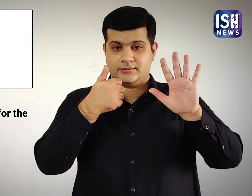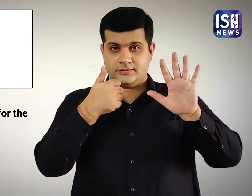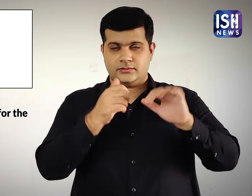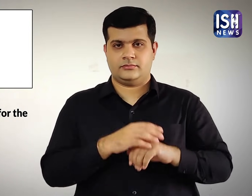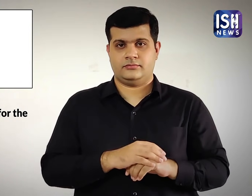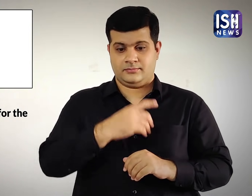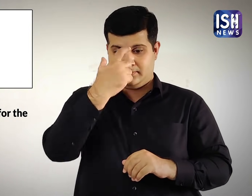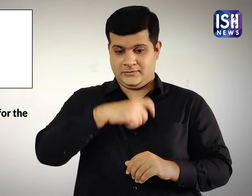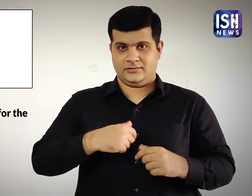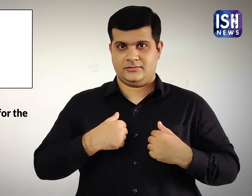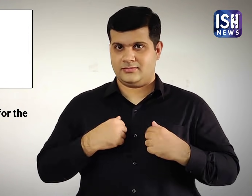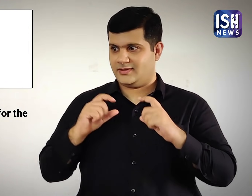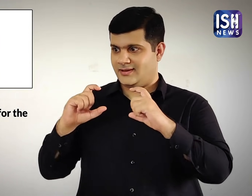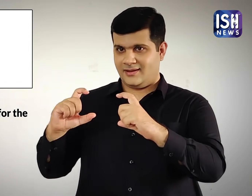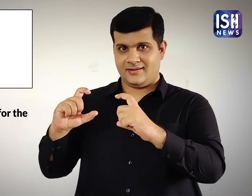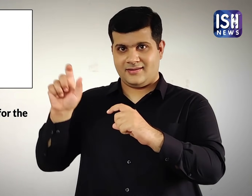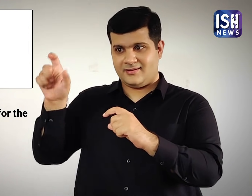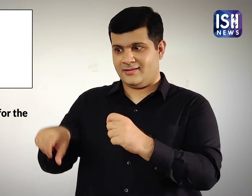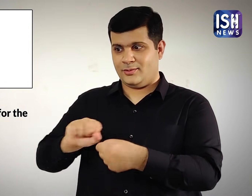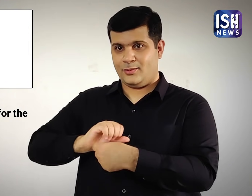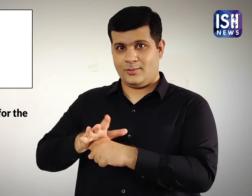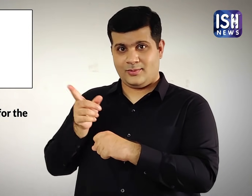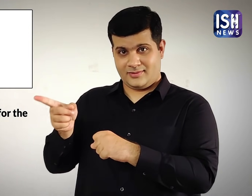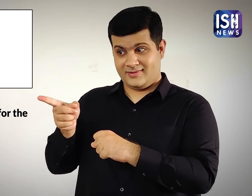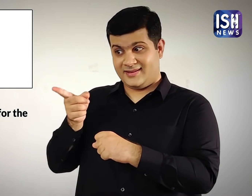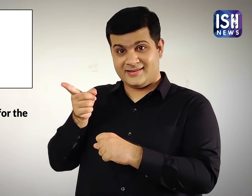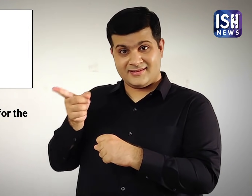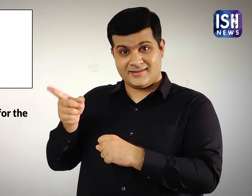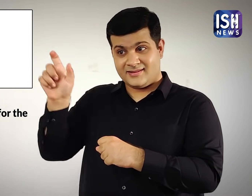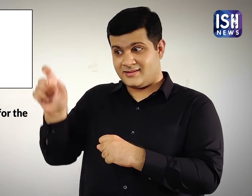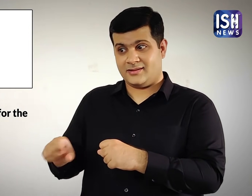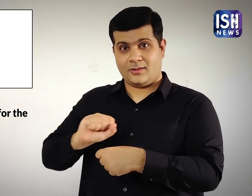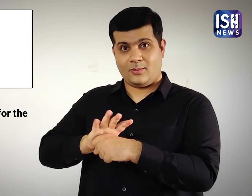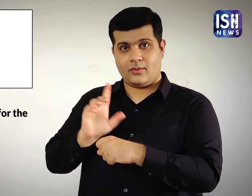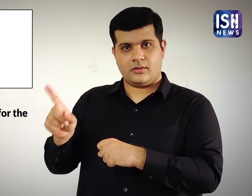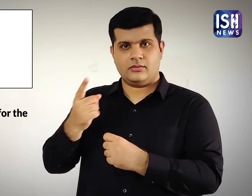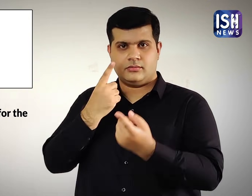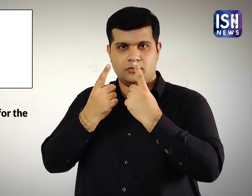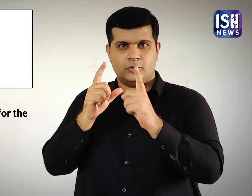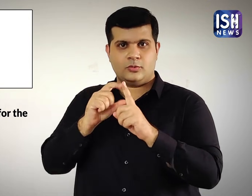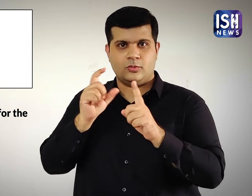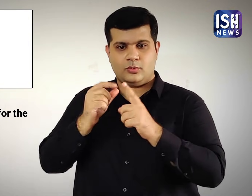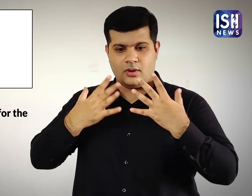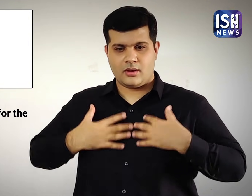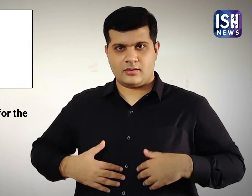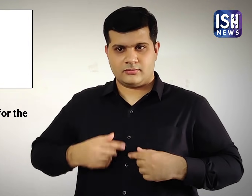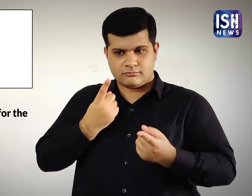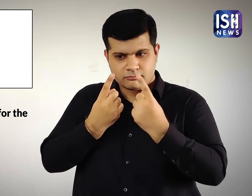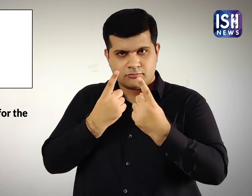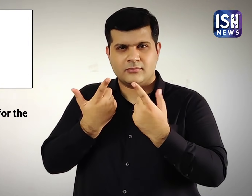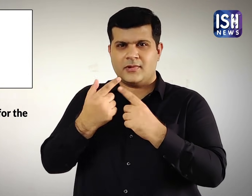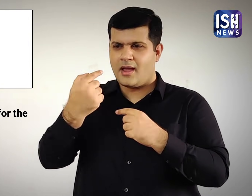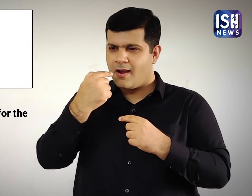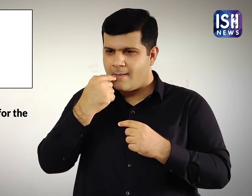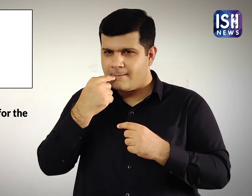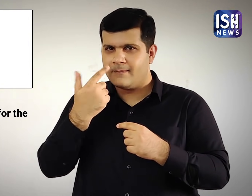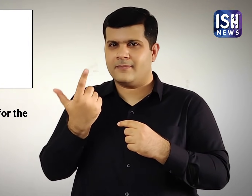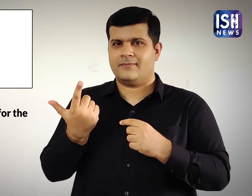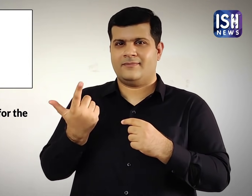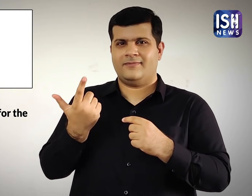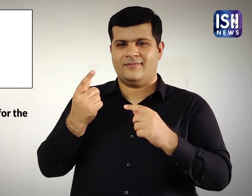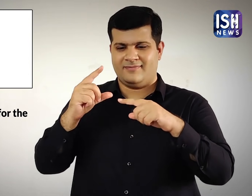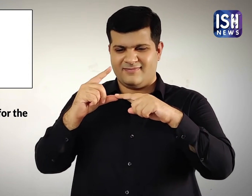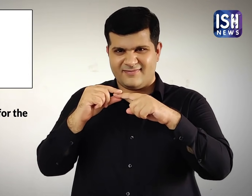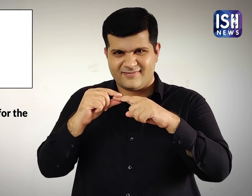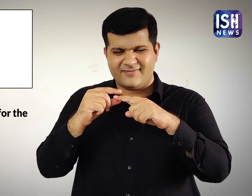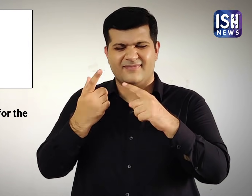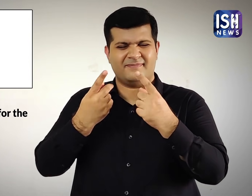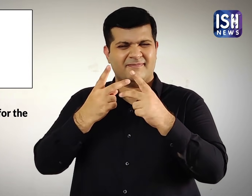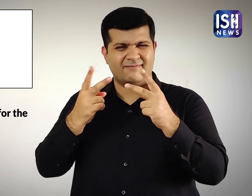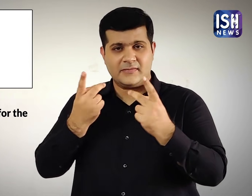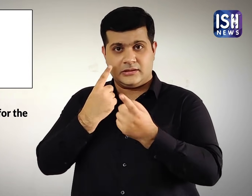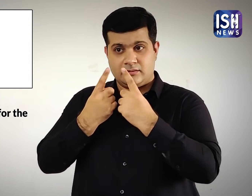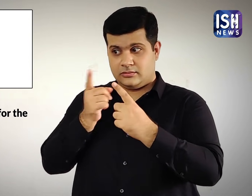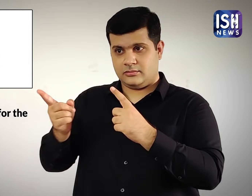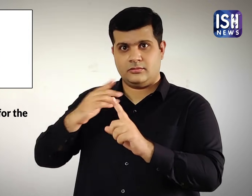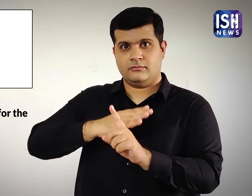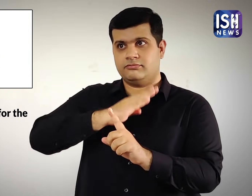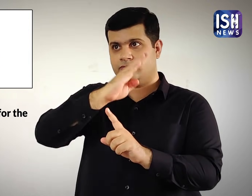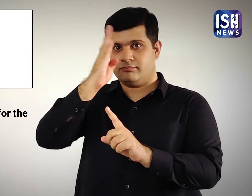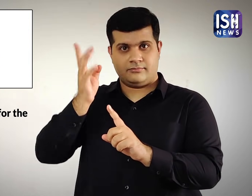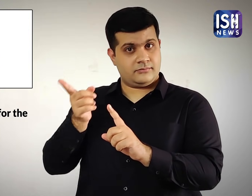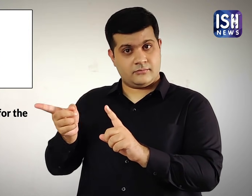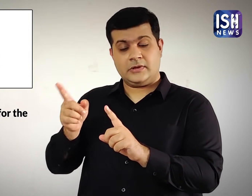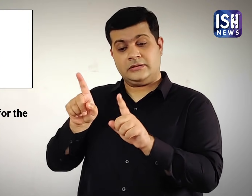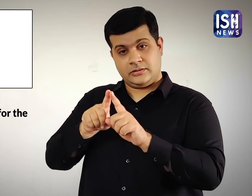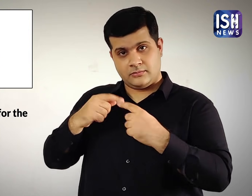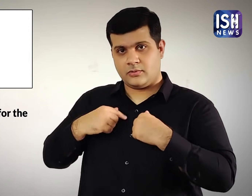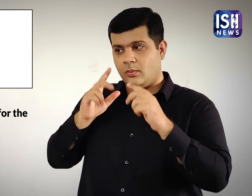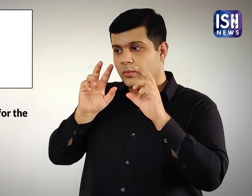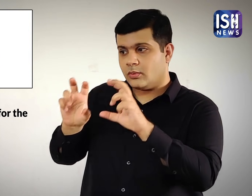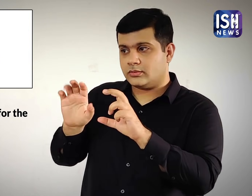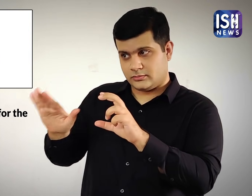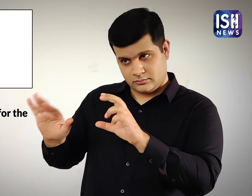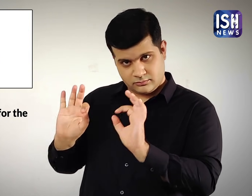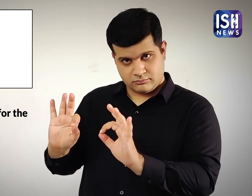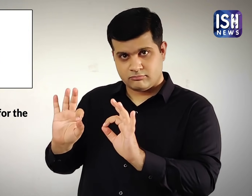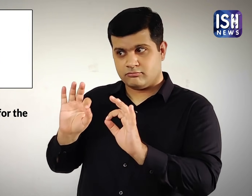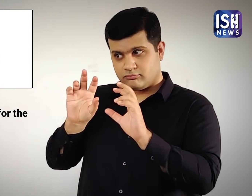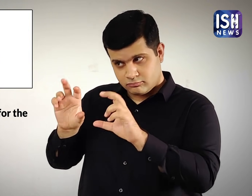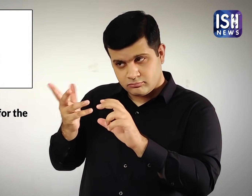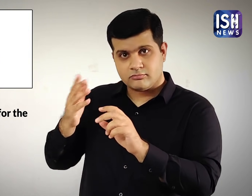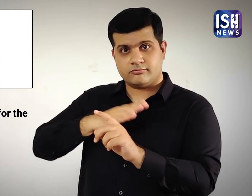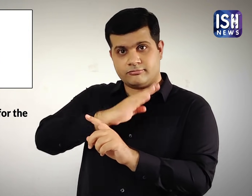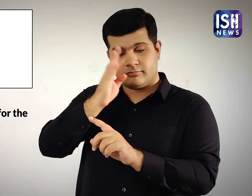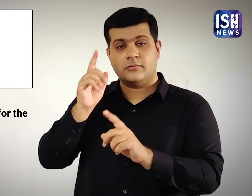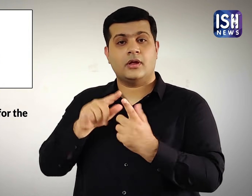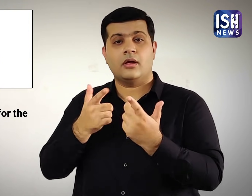6. The caregiver must monitor COVID patient's temperature, oxygen levels, etc.